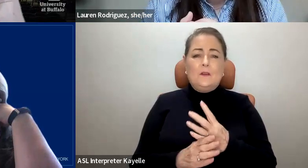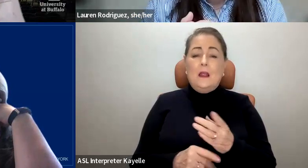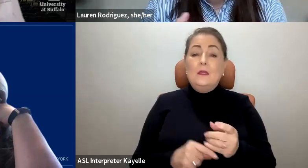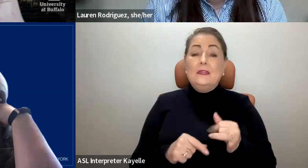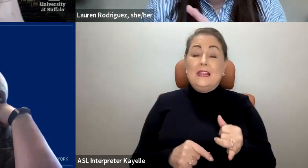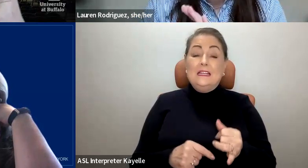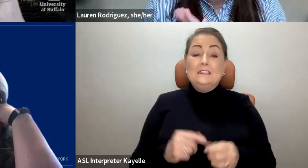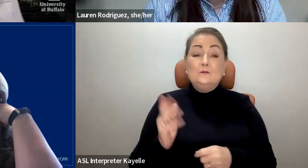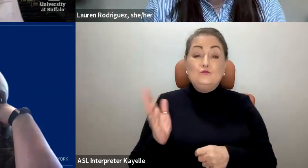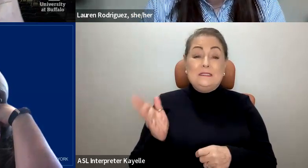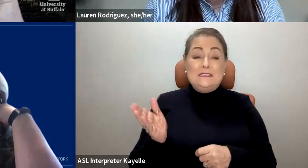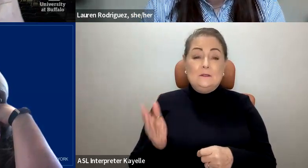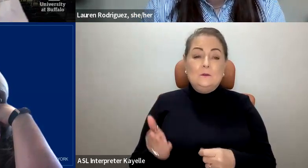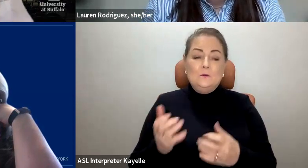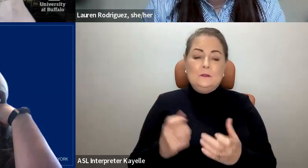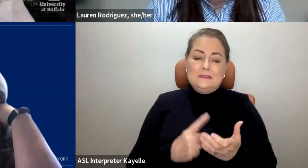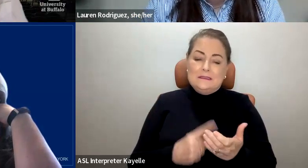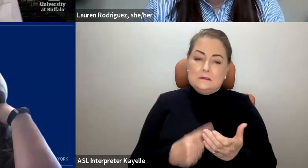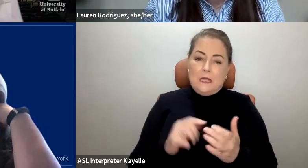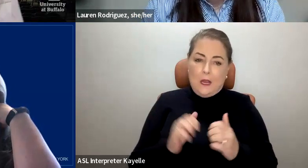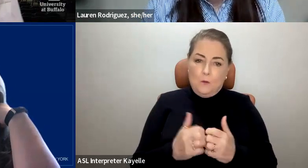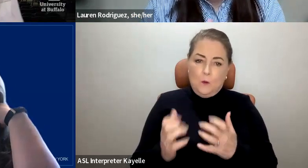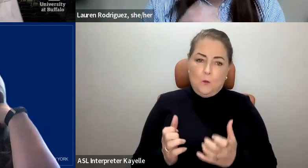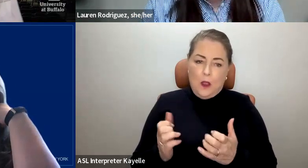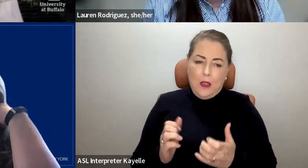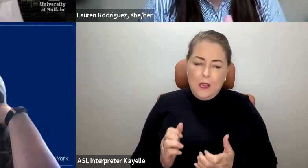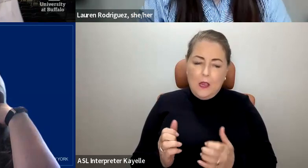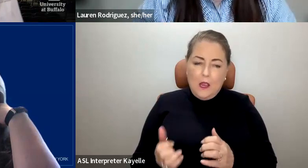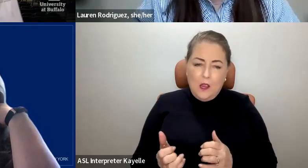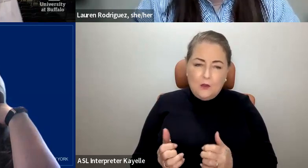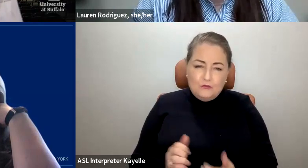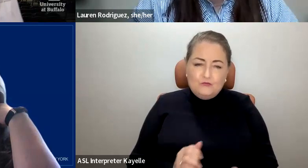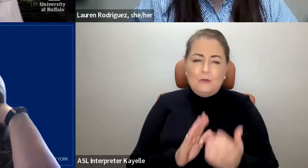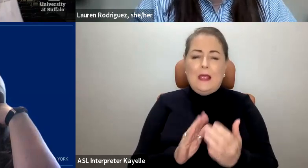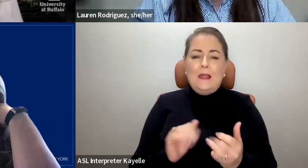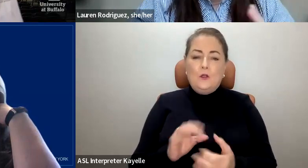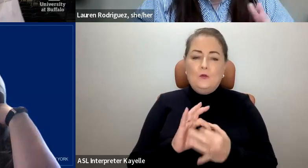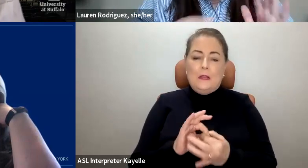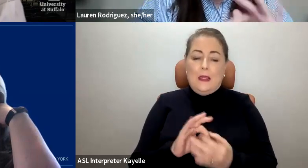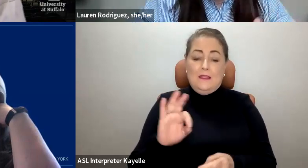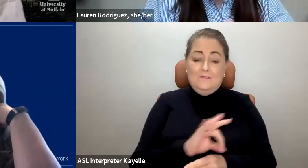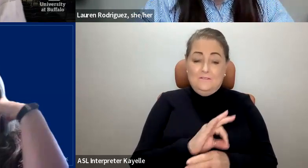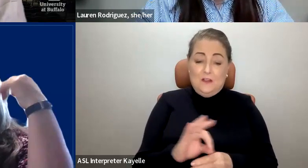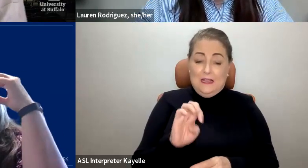we really want to discuss how we wanted to address the relationship between the function of the EIP office or